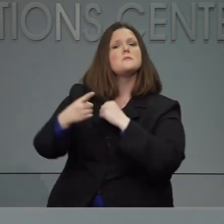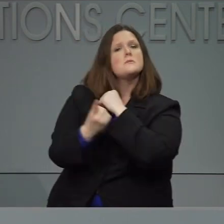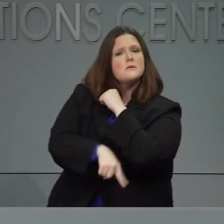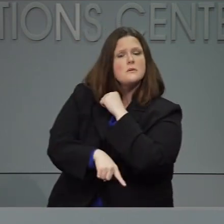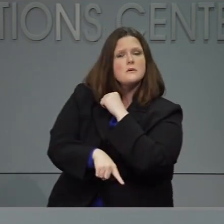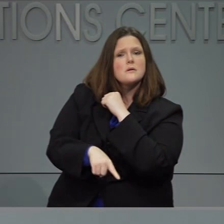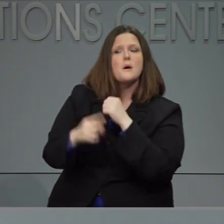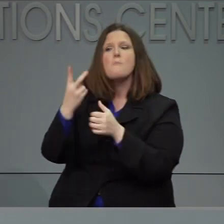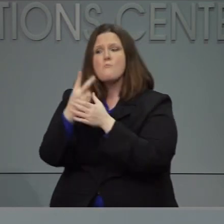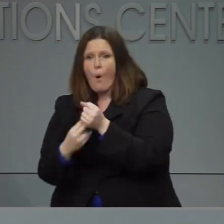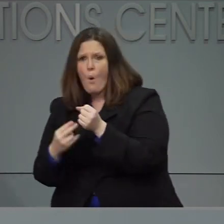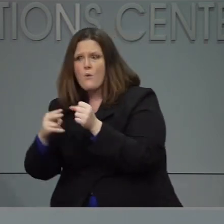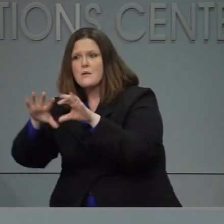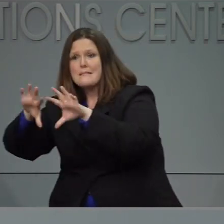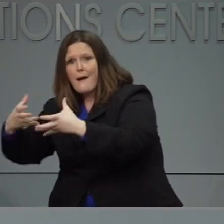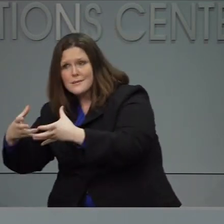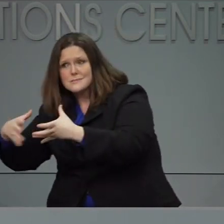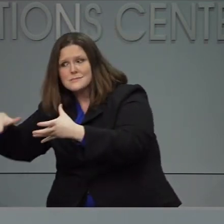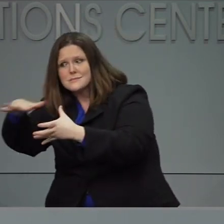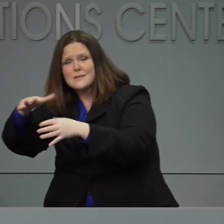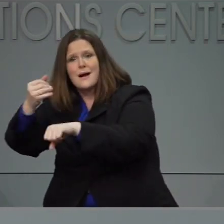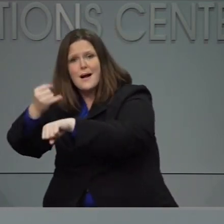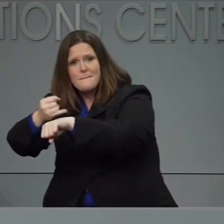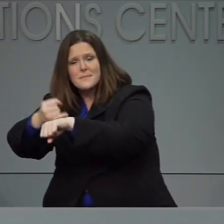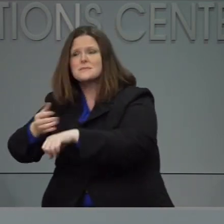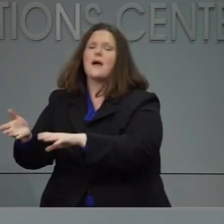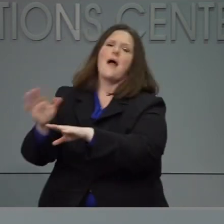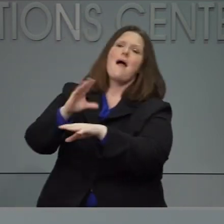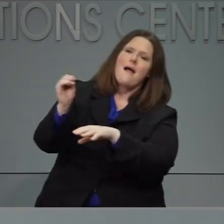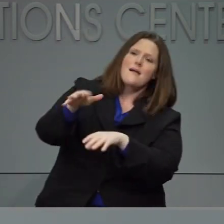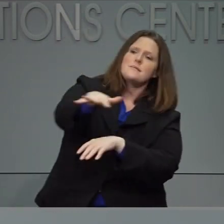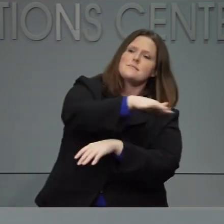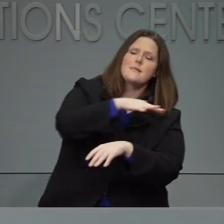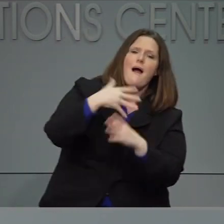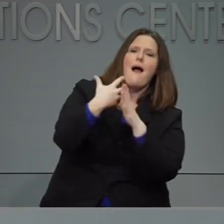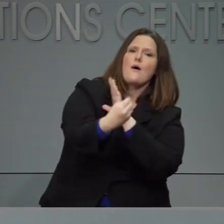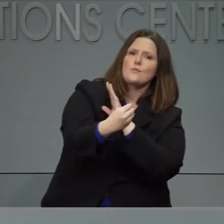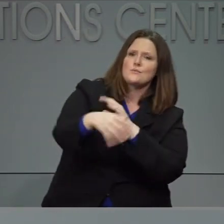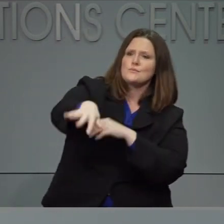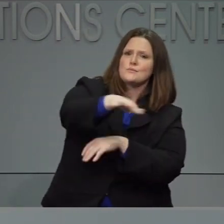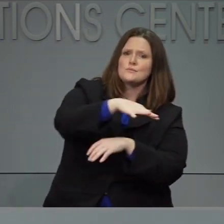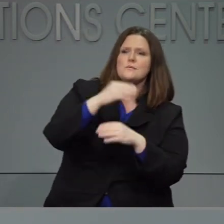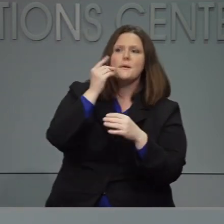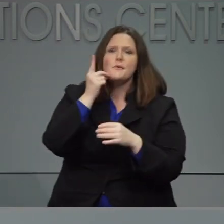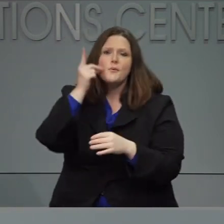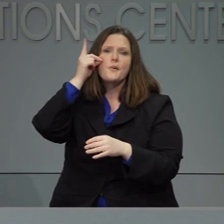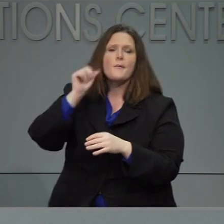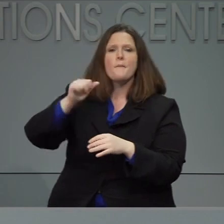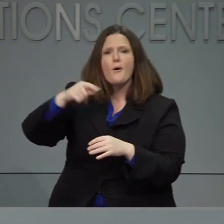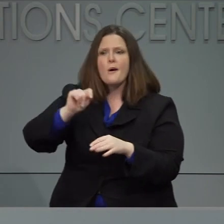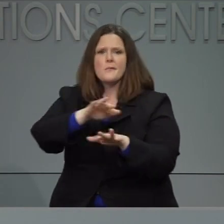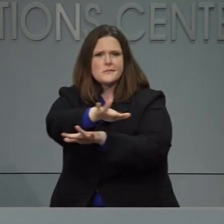BOTH ON AND OFF CAMPUS AND SO I KNOW THIS UNIVERSITY IS MOVING IN THAT DIRECTION WE WANT TO ENCOURAGE THEM TO CONTINUE THAT